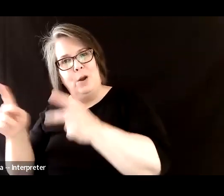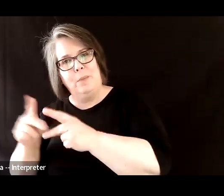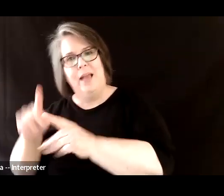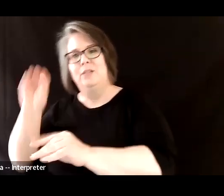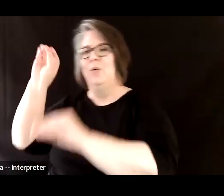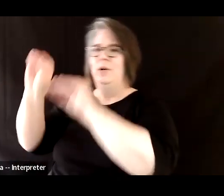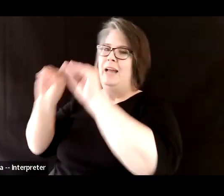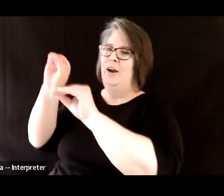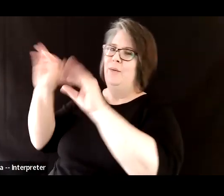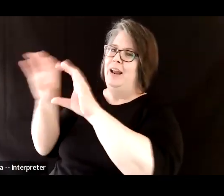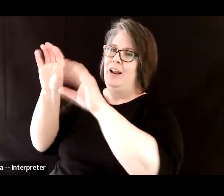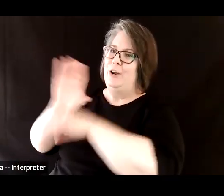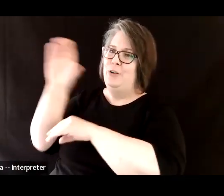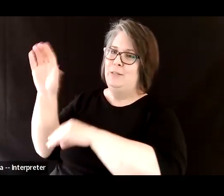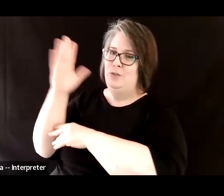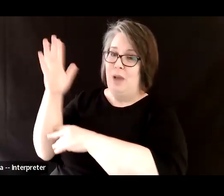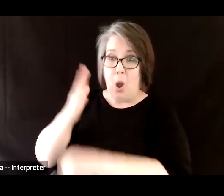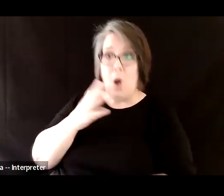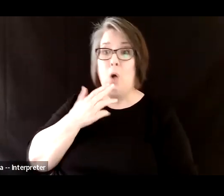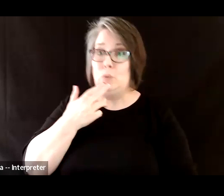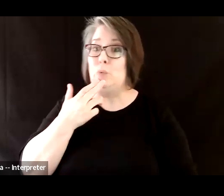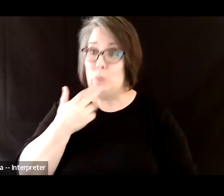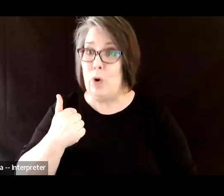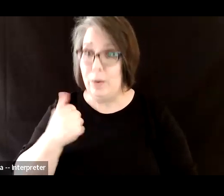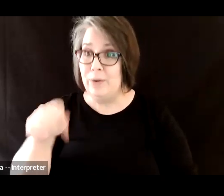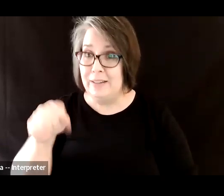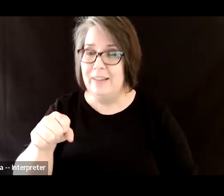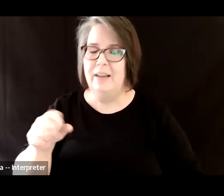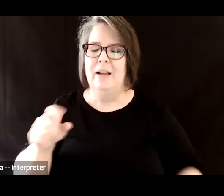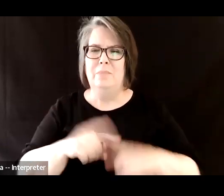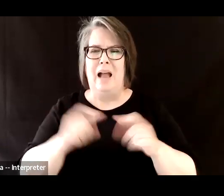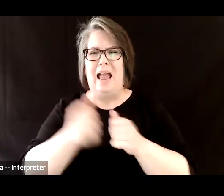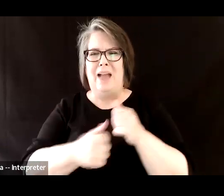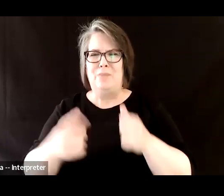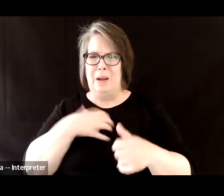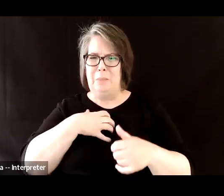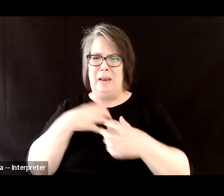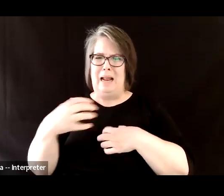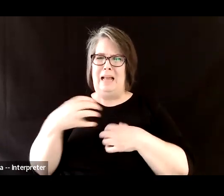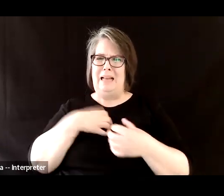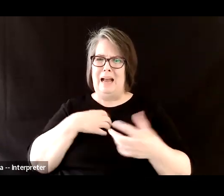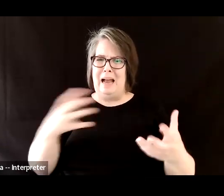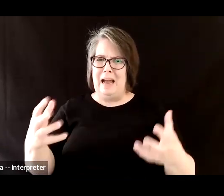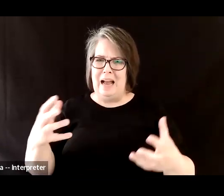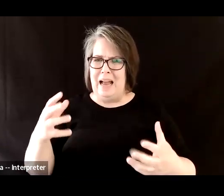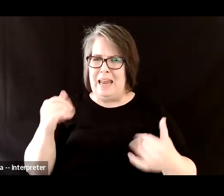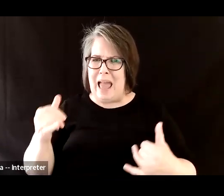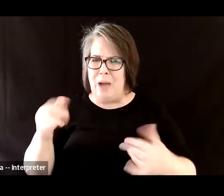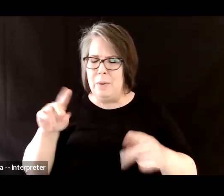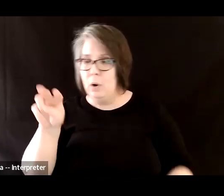Christmas tree. It was adorable. Everybody complained because now you're just watching Ramsey --